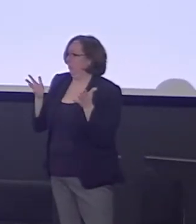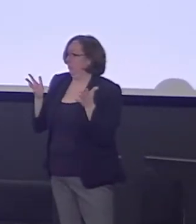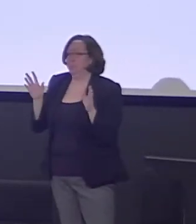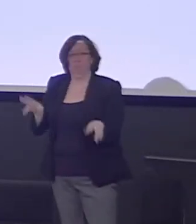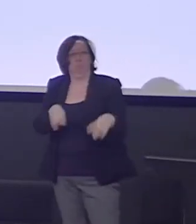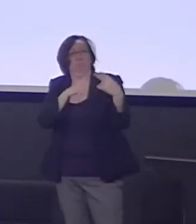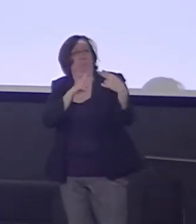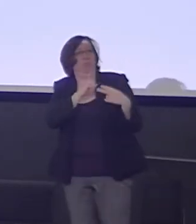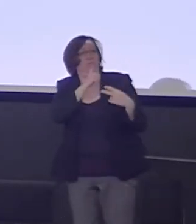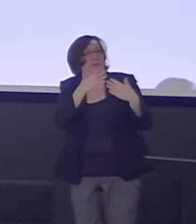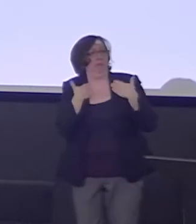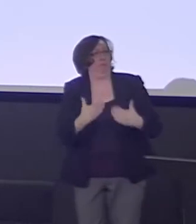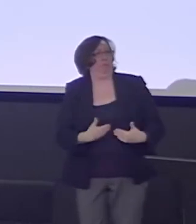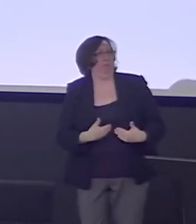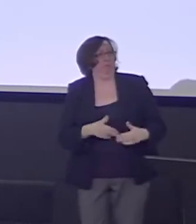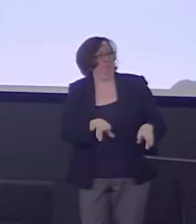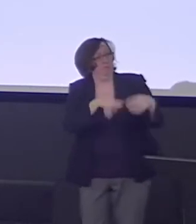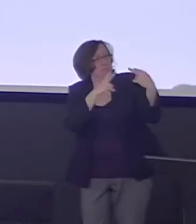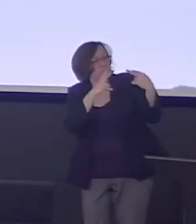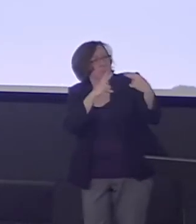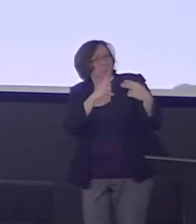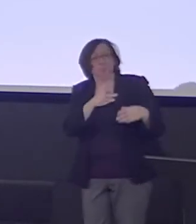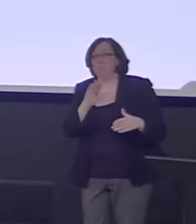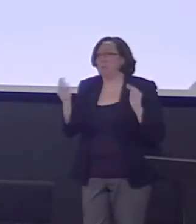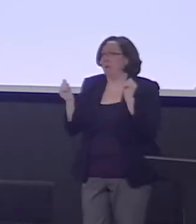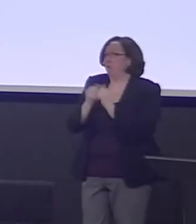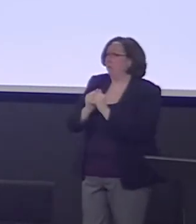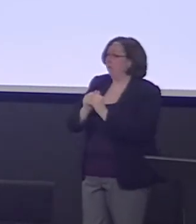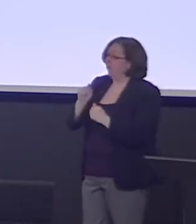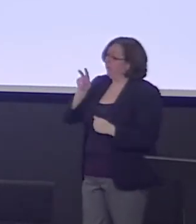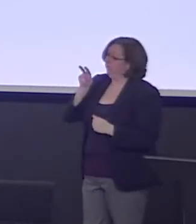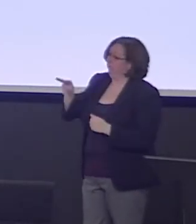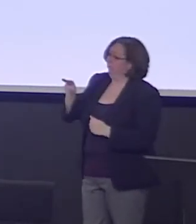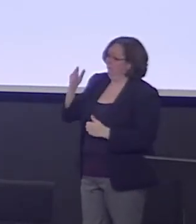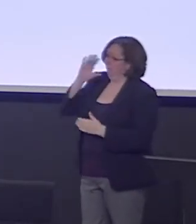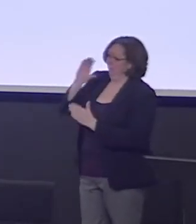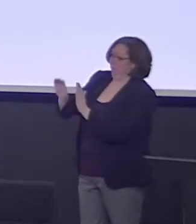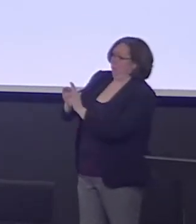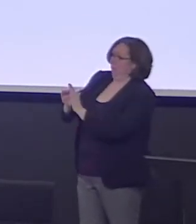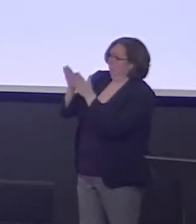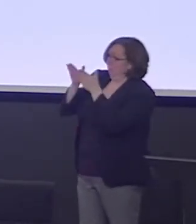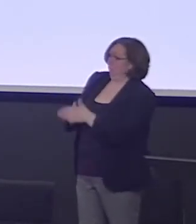looking at your partner and his or her eyes, and we're gonna test that in the standard way